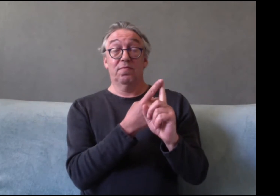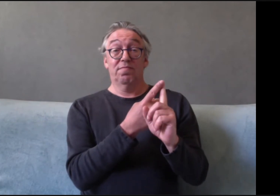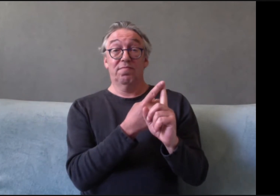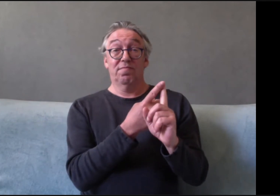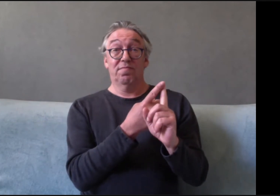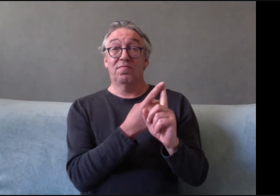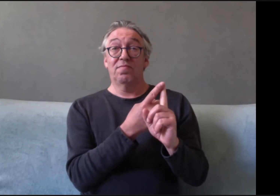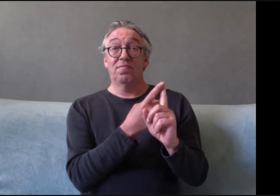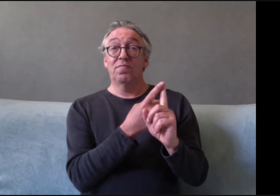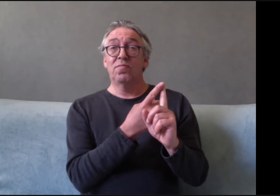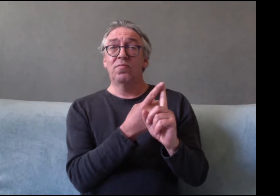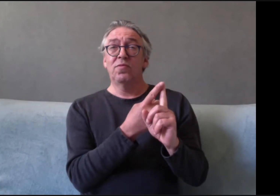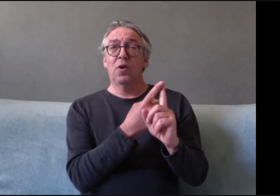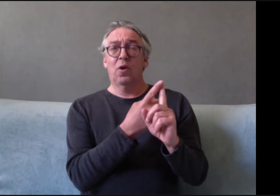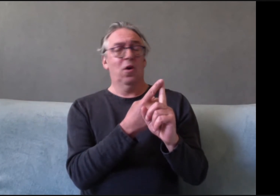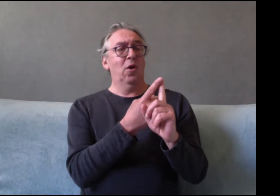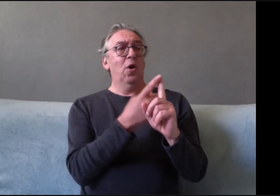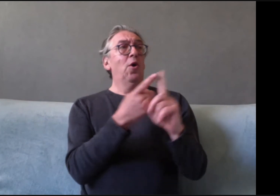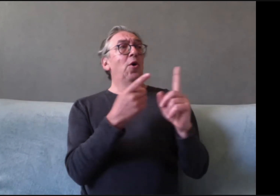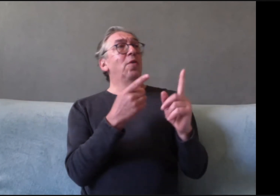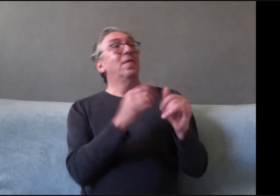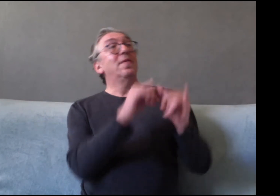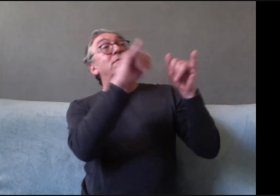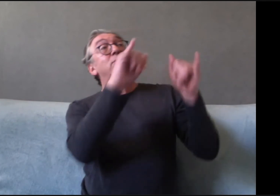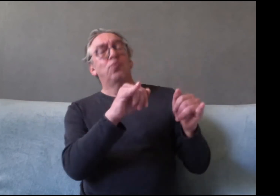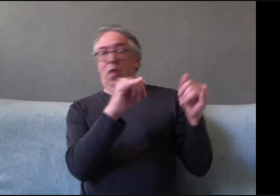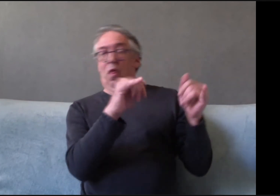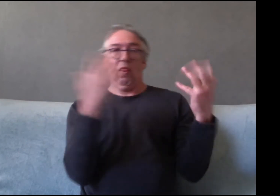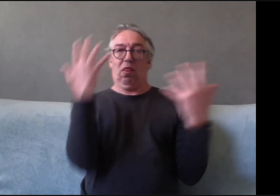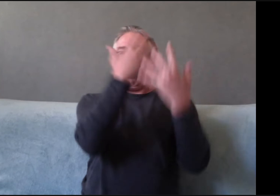The region didn't want to adopt and implement passionate rules.